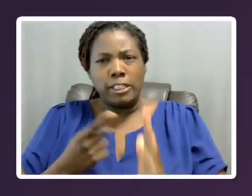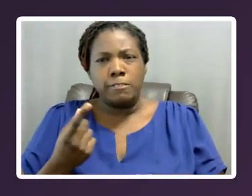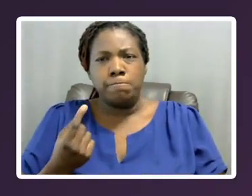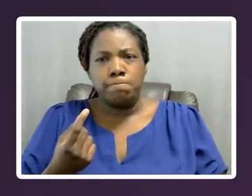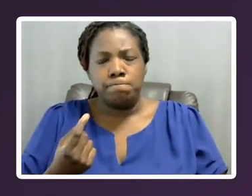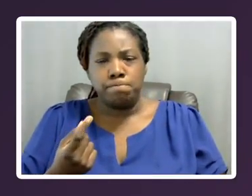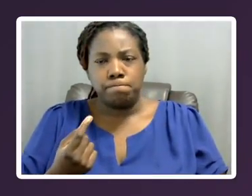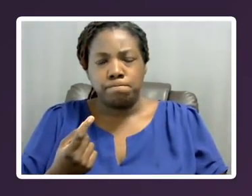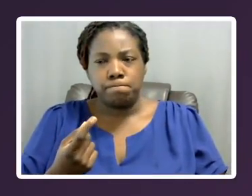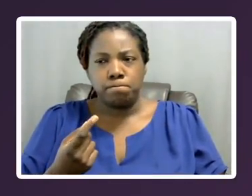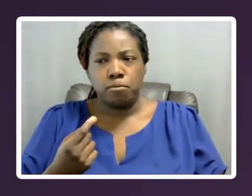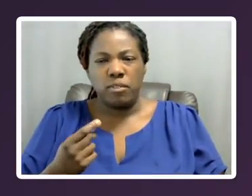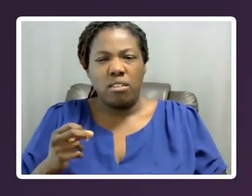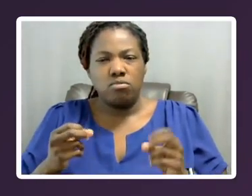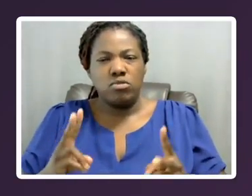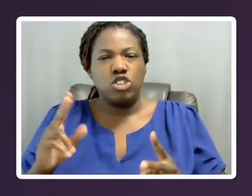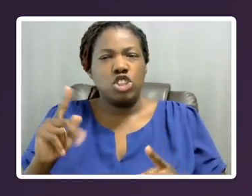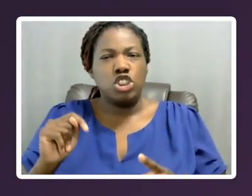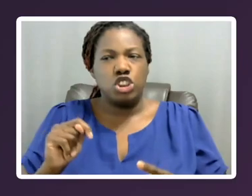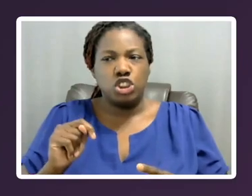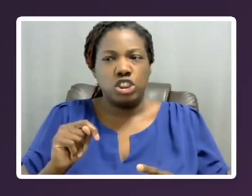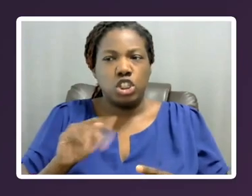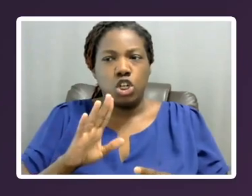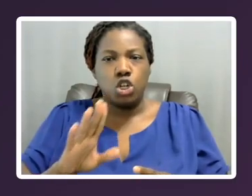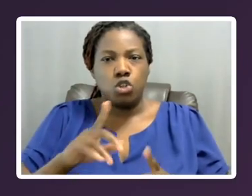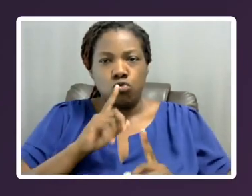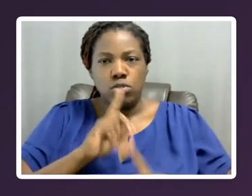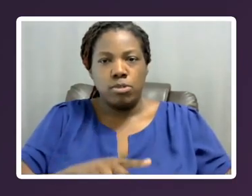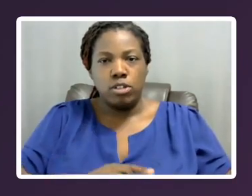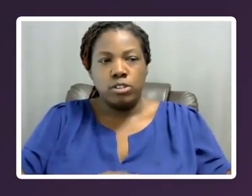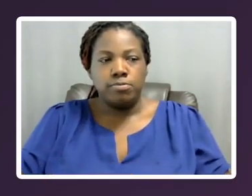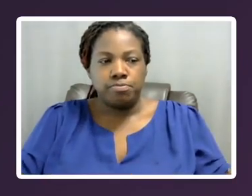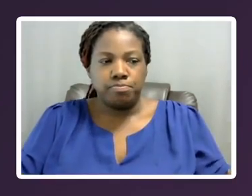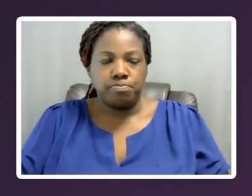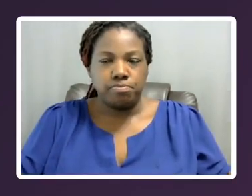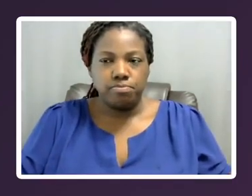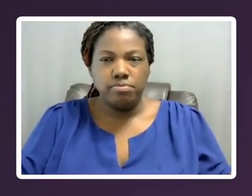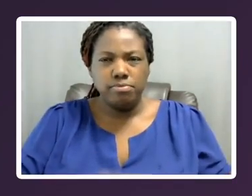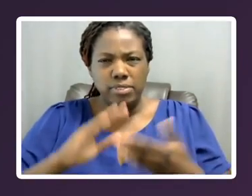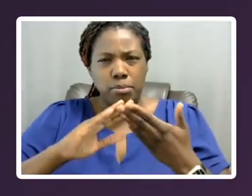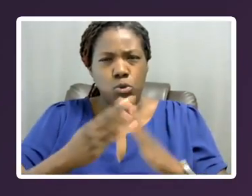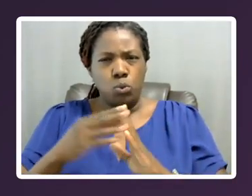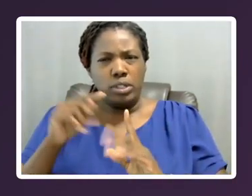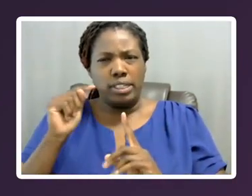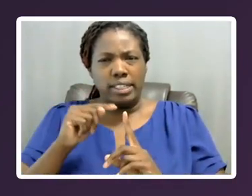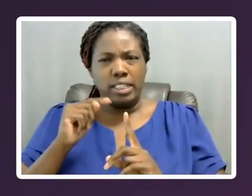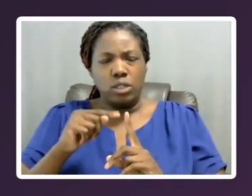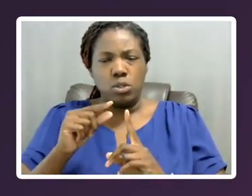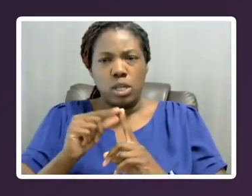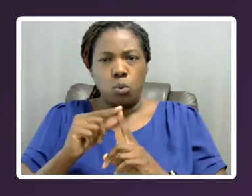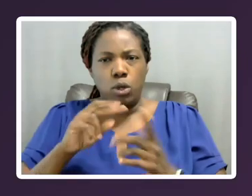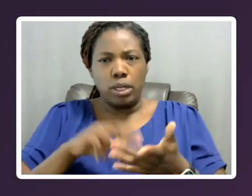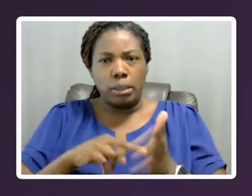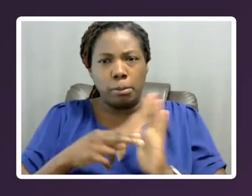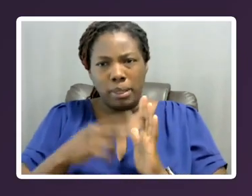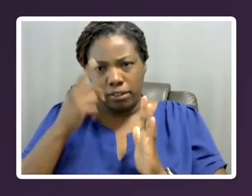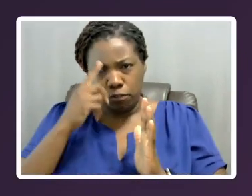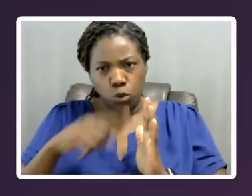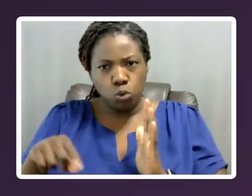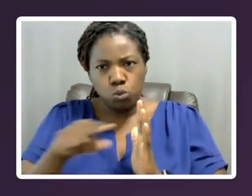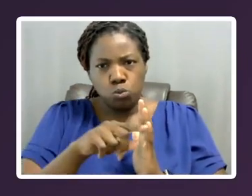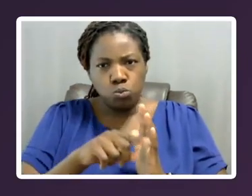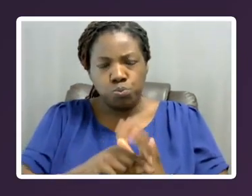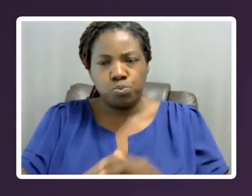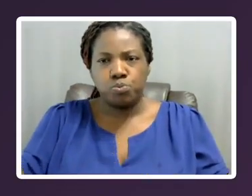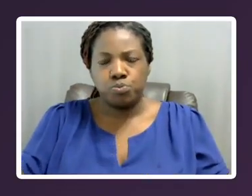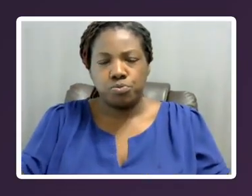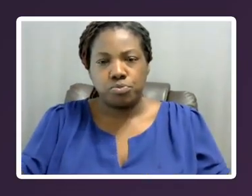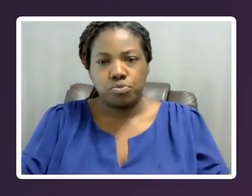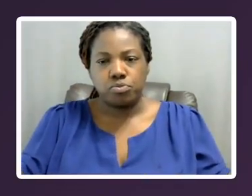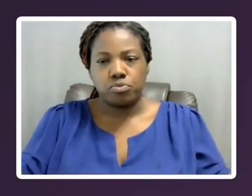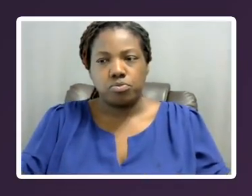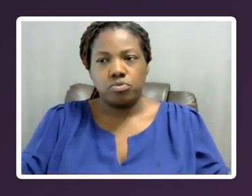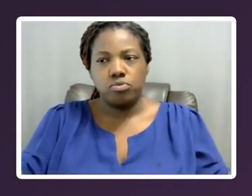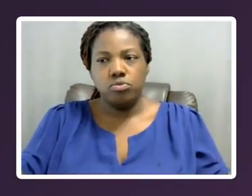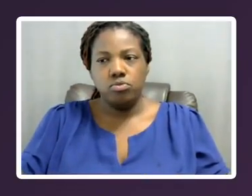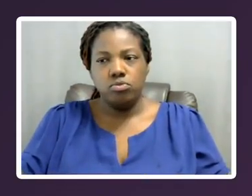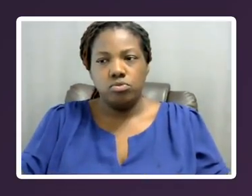put in the chat box your response. Community, what does it mean to you? And just to prime the pump,